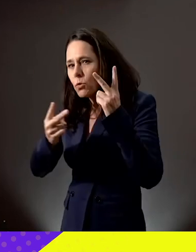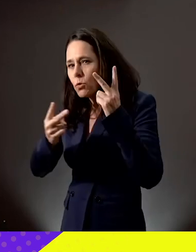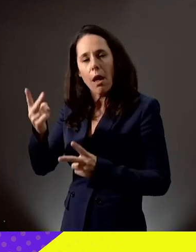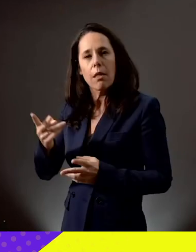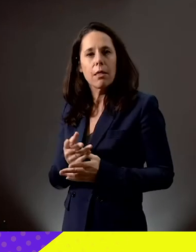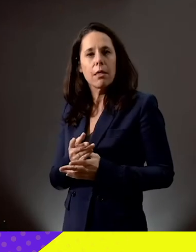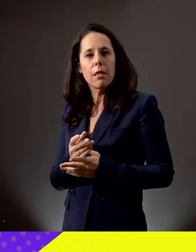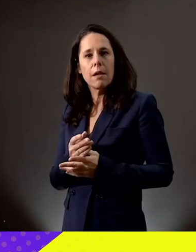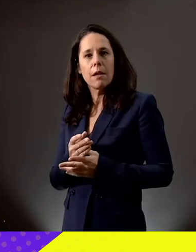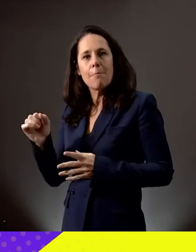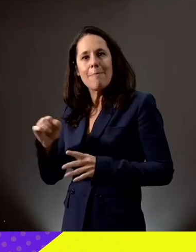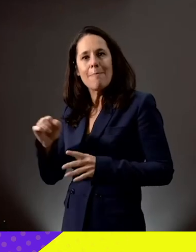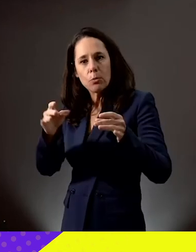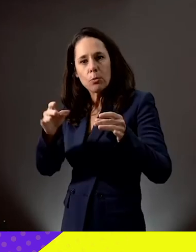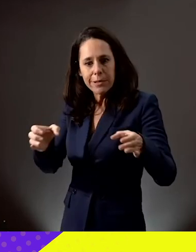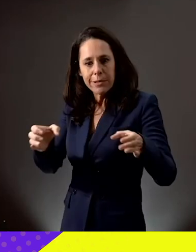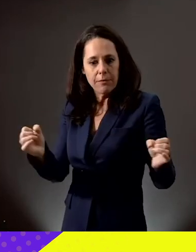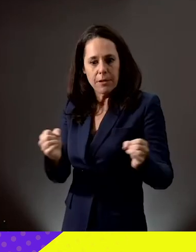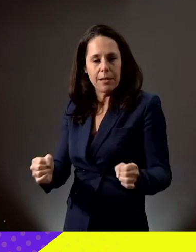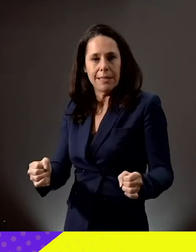because they are fleeing for their lives.